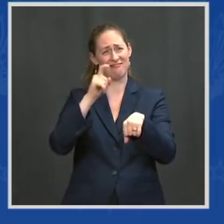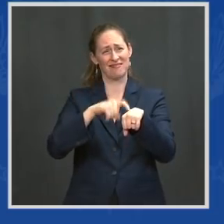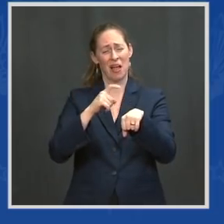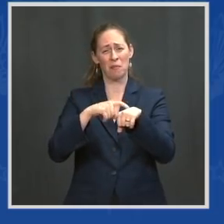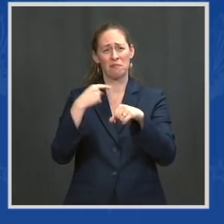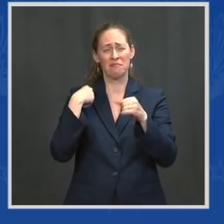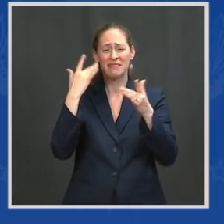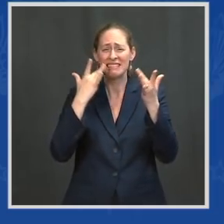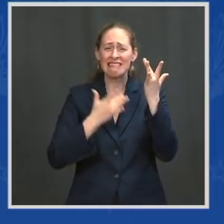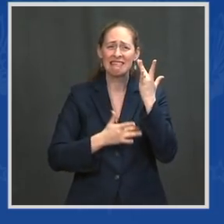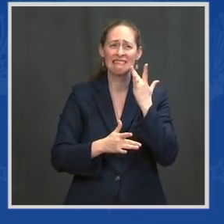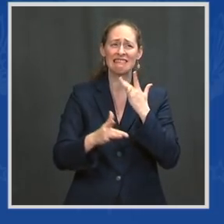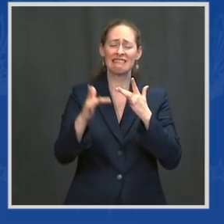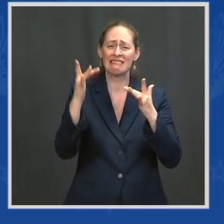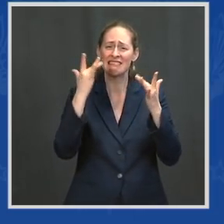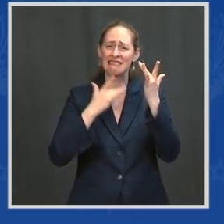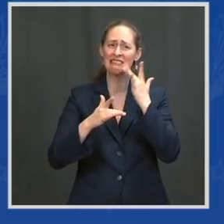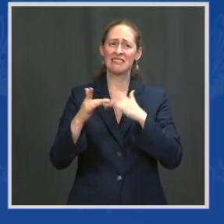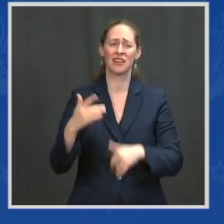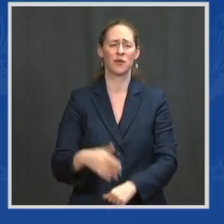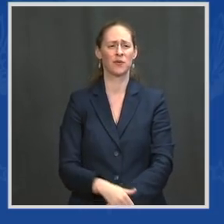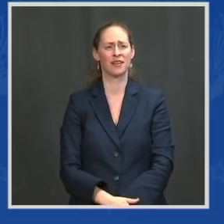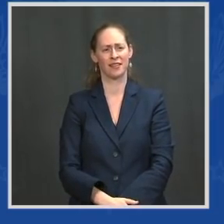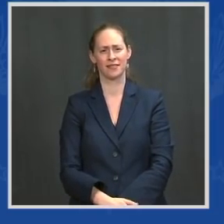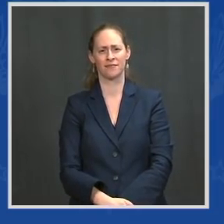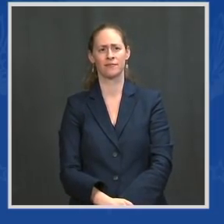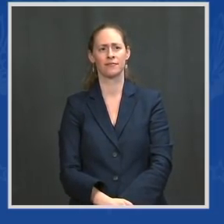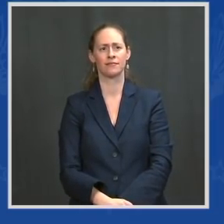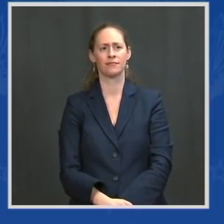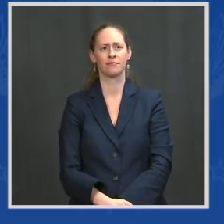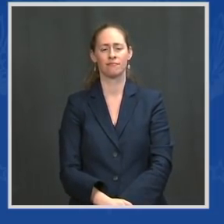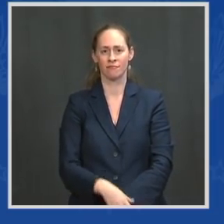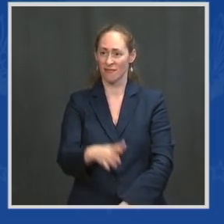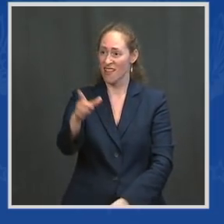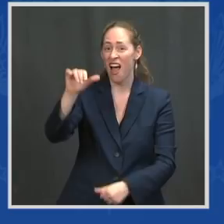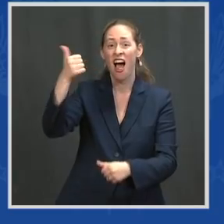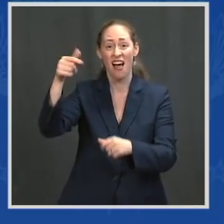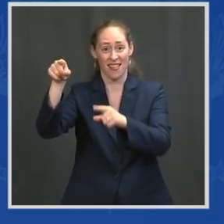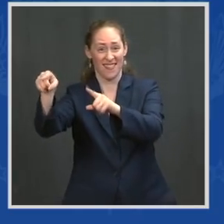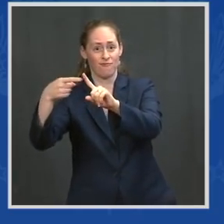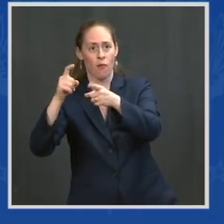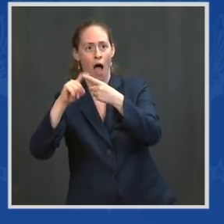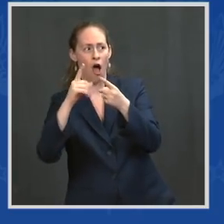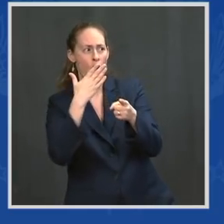And he said, "Well" -- he said, "It's a good thing you won." And I said, "How is that?" He said, "Well" -- he said,